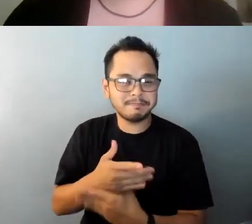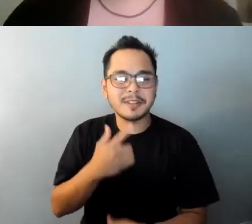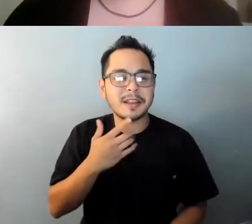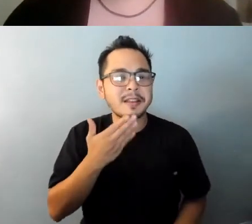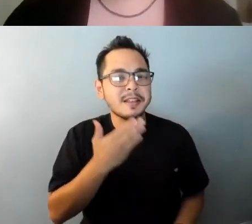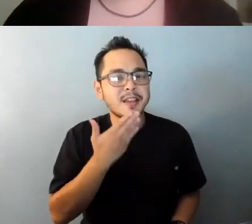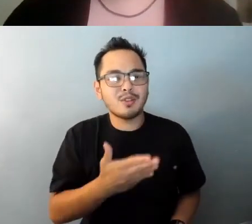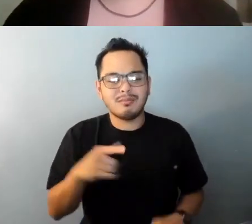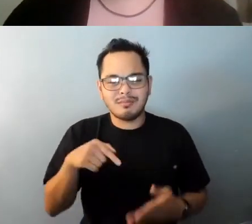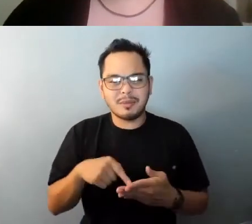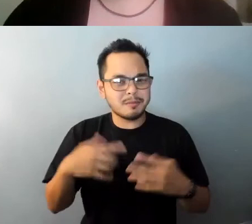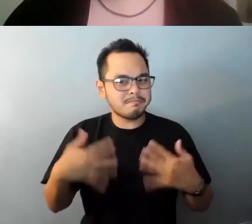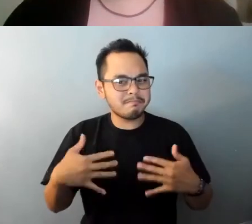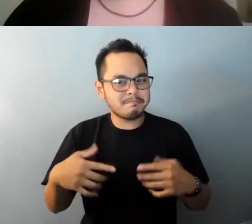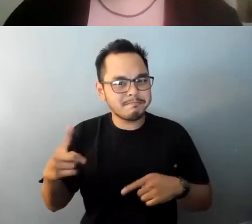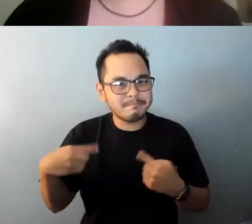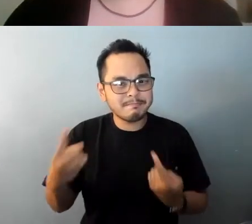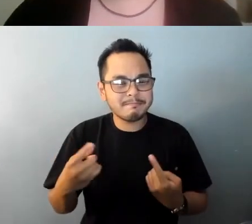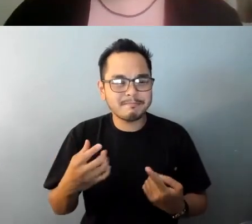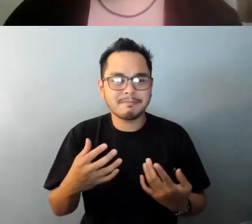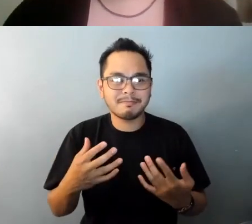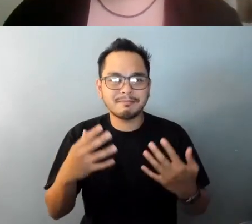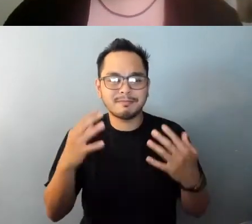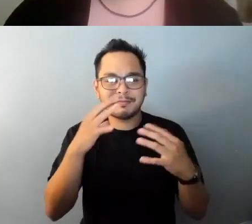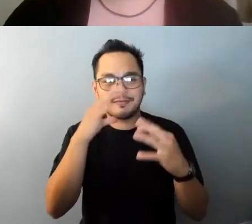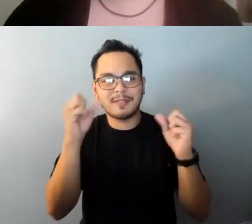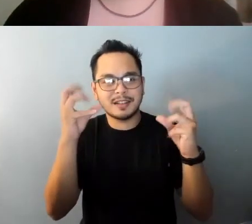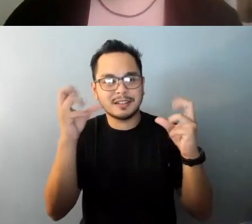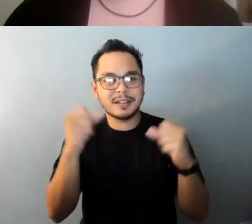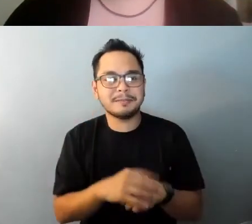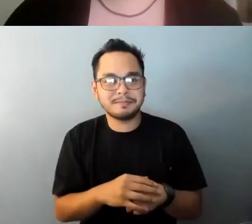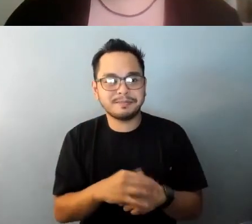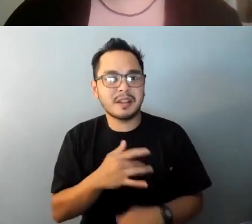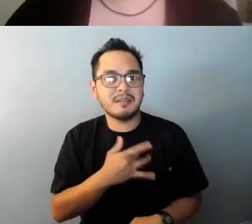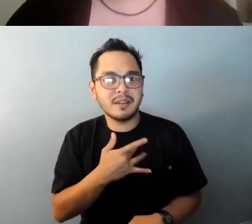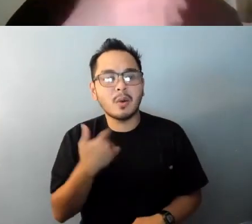you, this has been so absolutely fascinating, I feel like we have sat through a master class